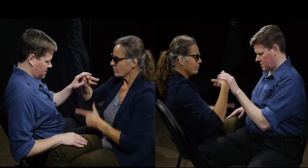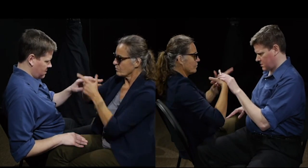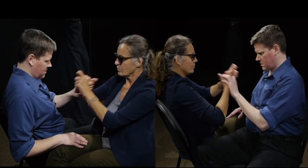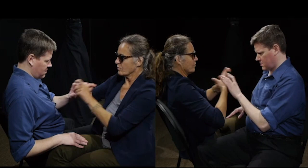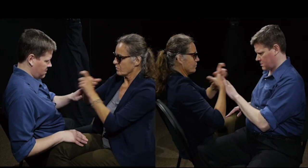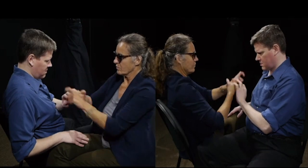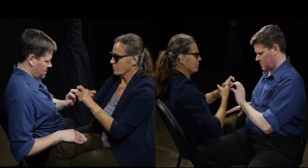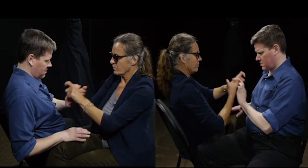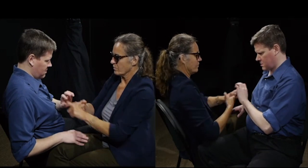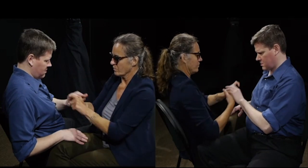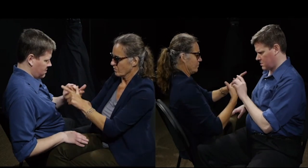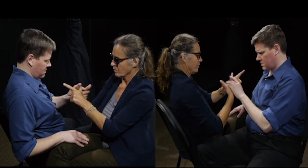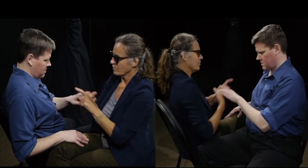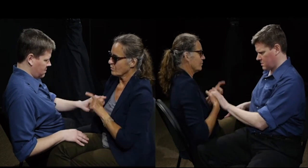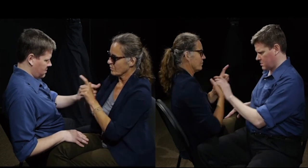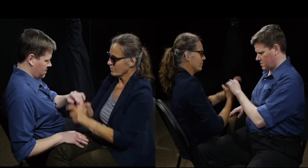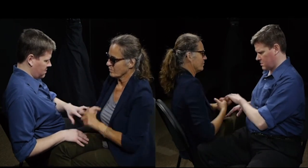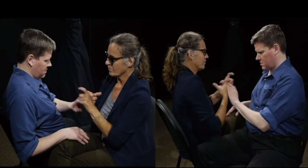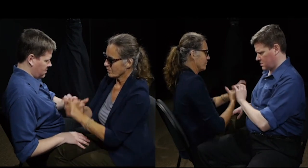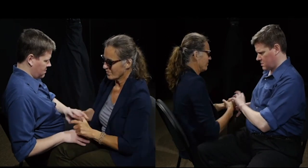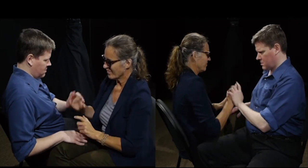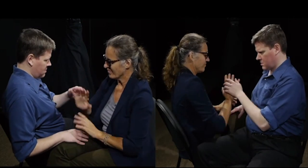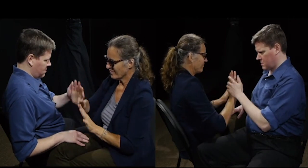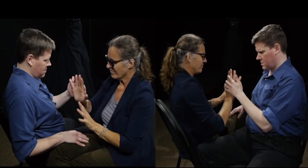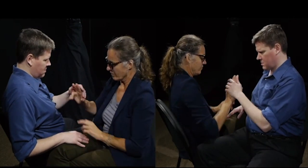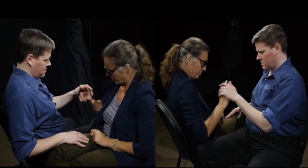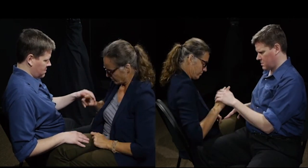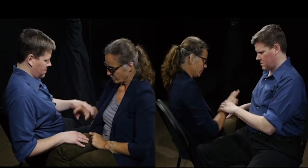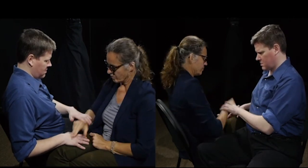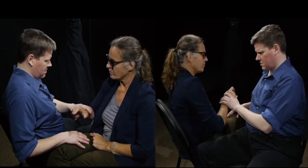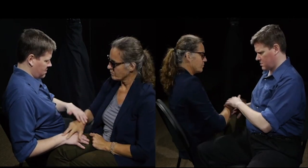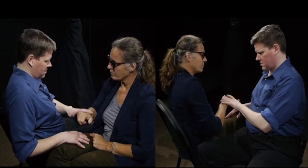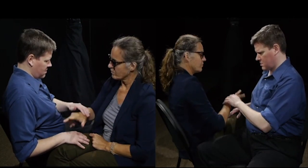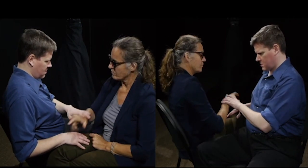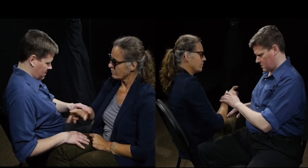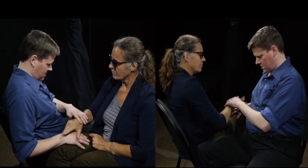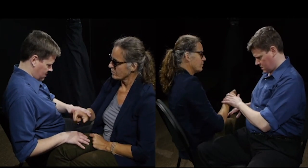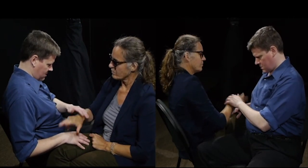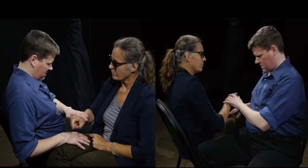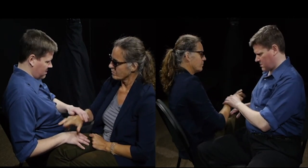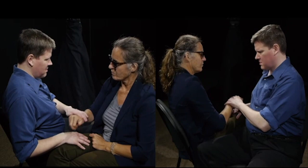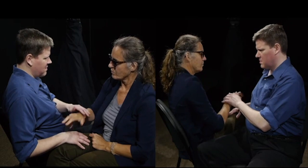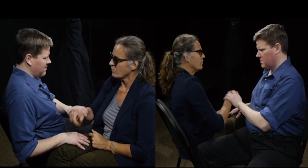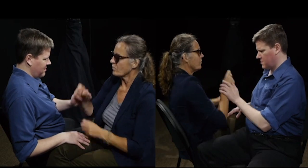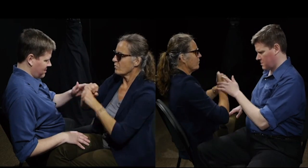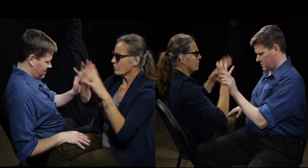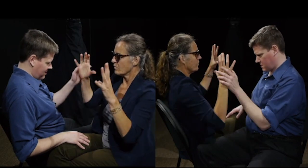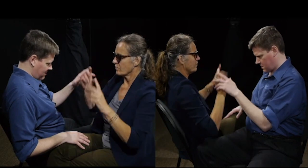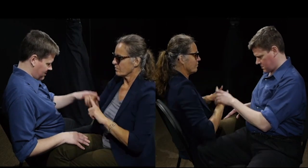to express the manner of movement or speed. Notice that all of the meaning is expressed through touch. ASL features that depict running,